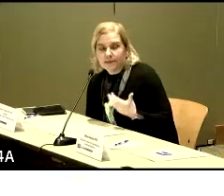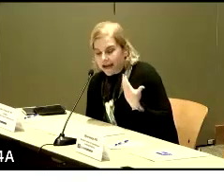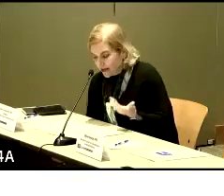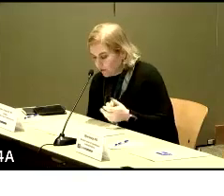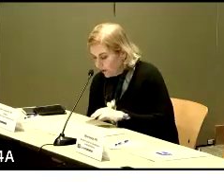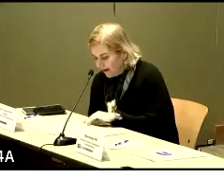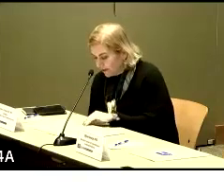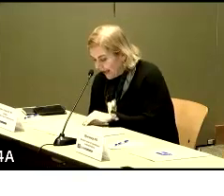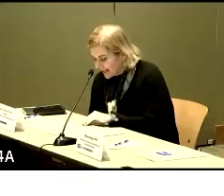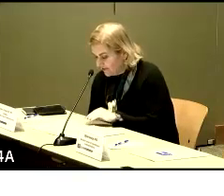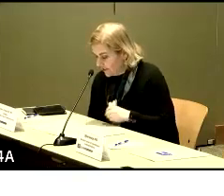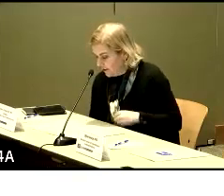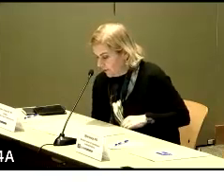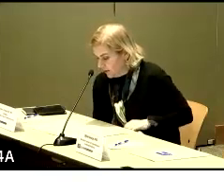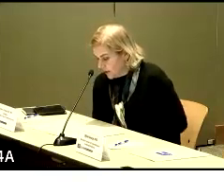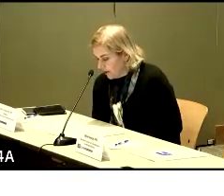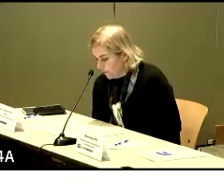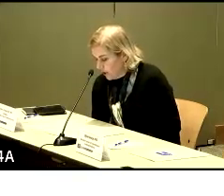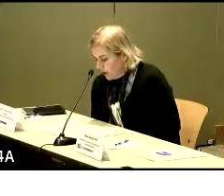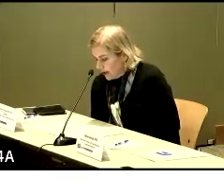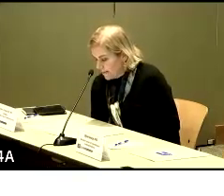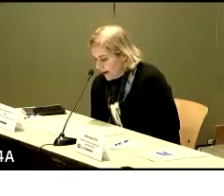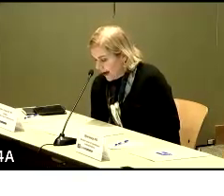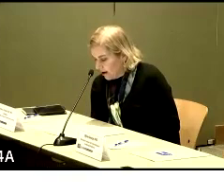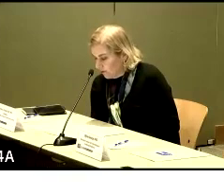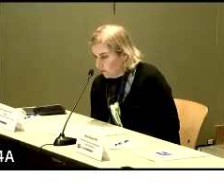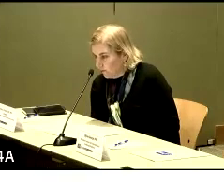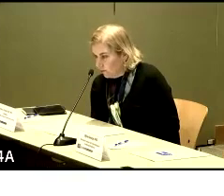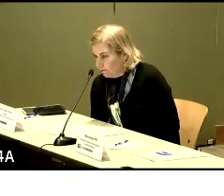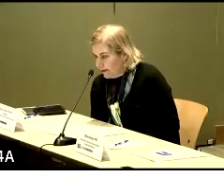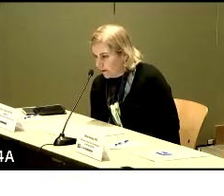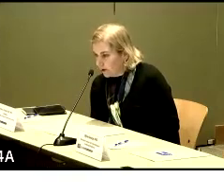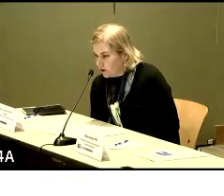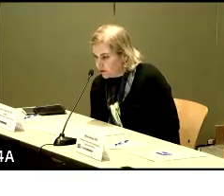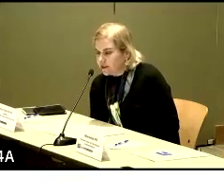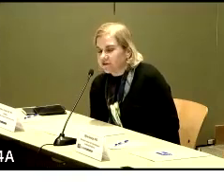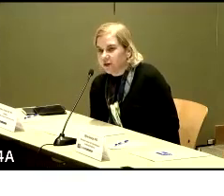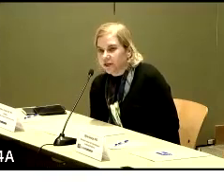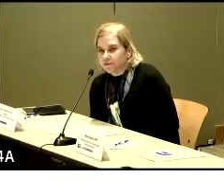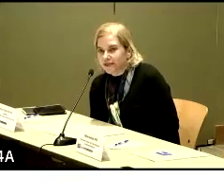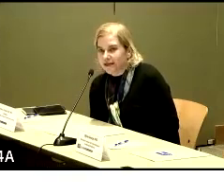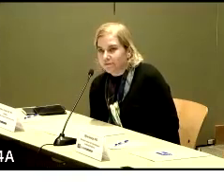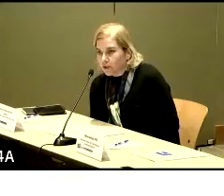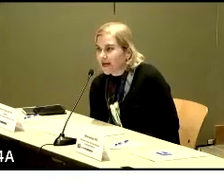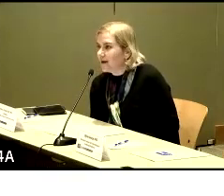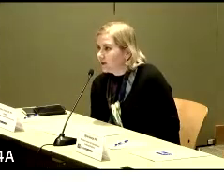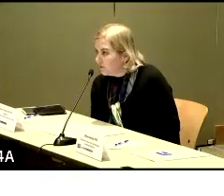And we have lots of examples of how people are using this funding to make data more timely,